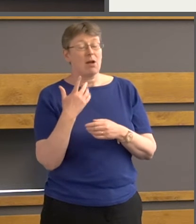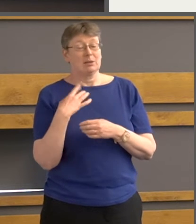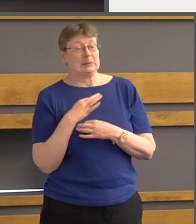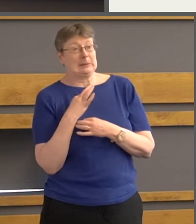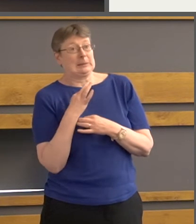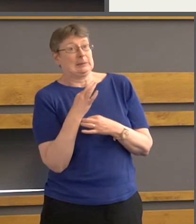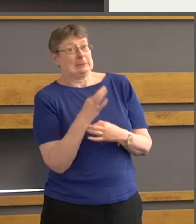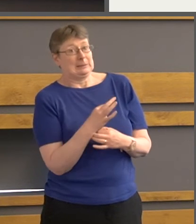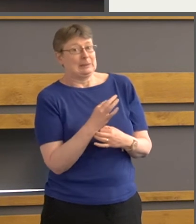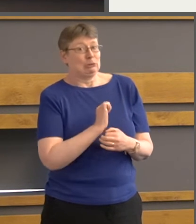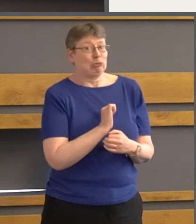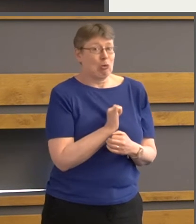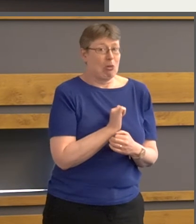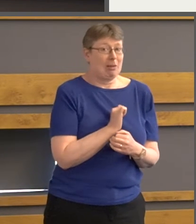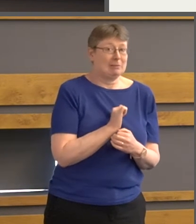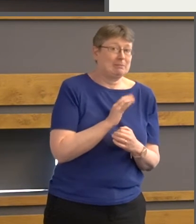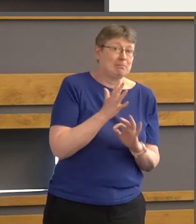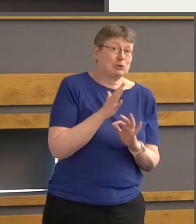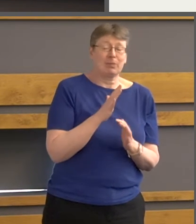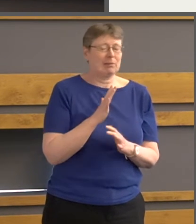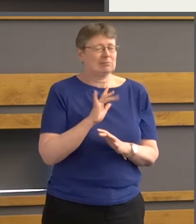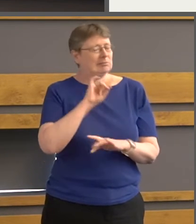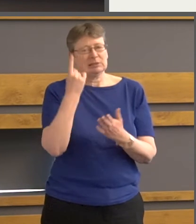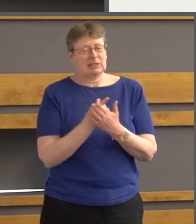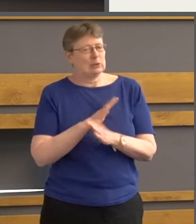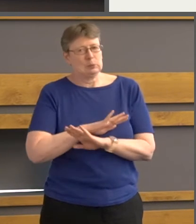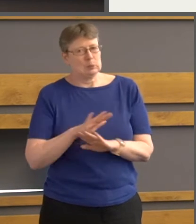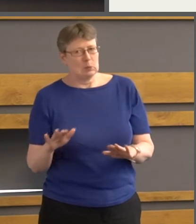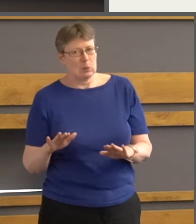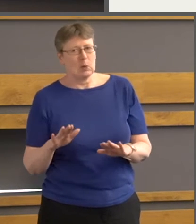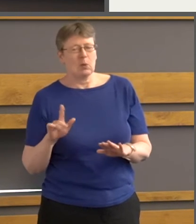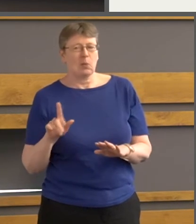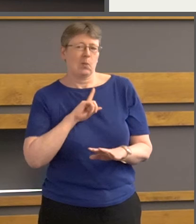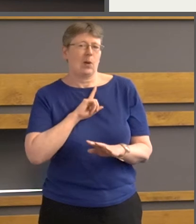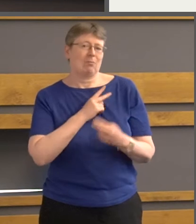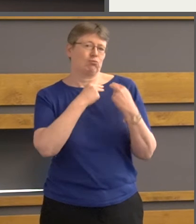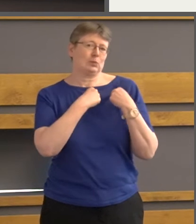but he didn't want to because he still had responsibilities.